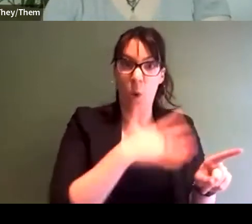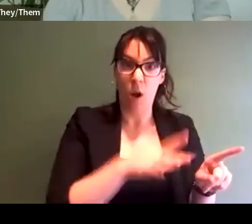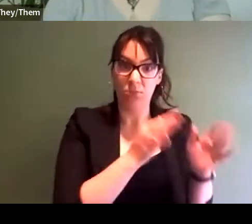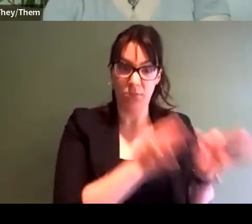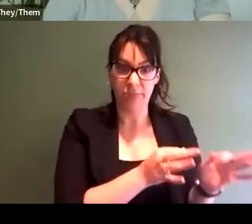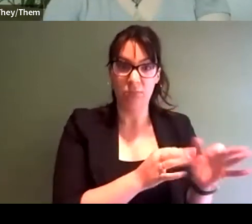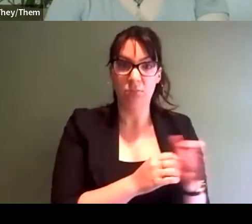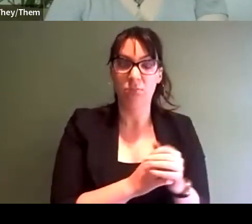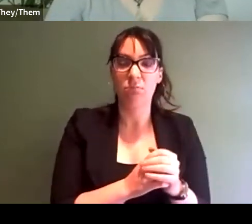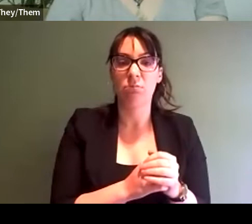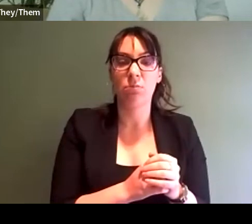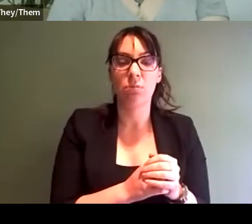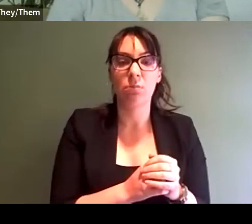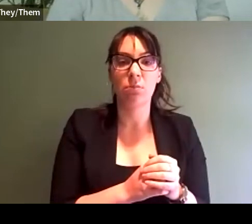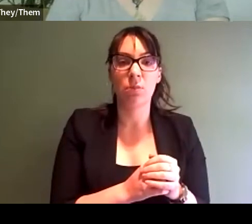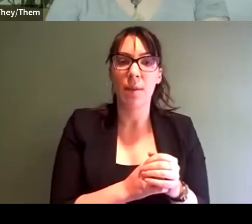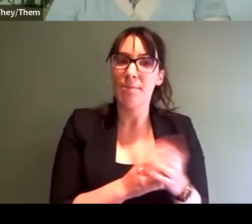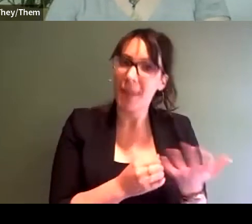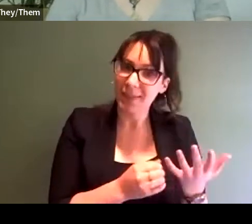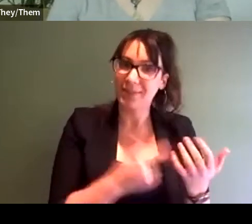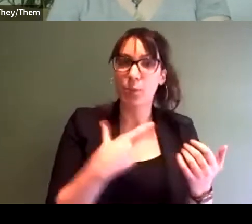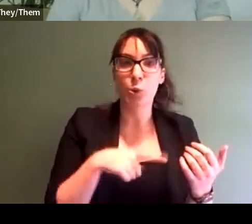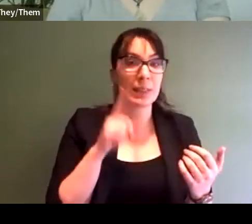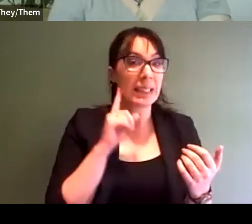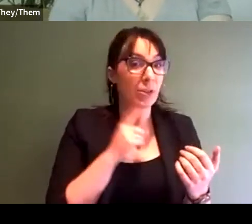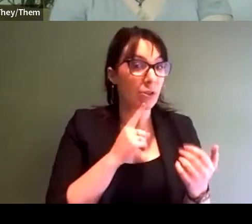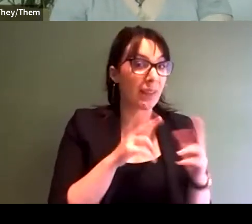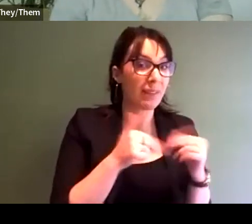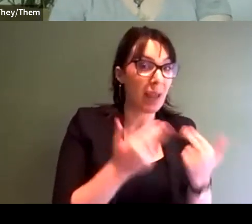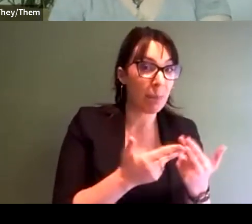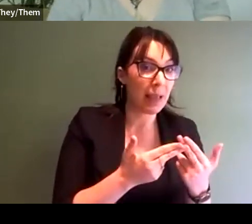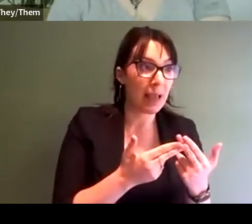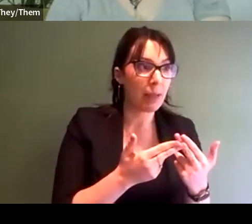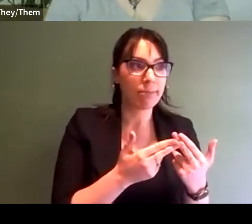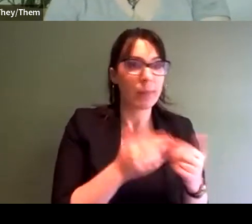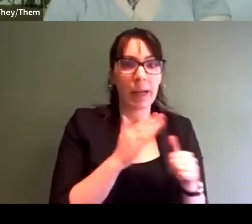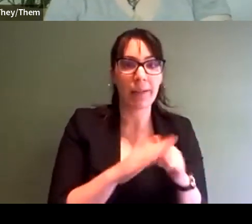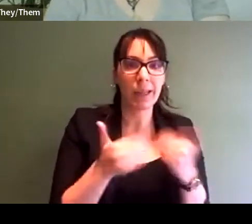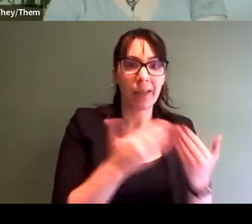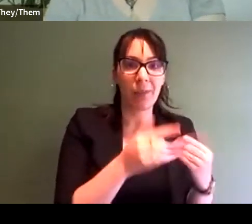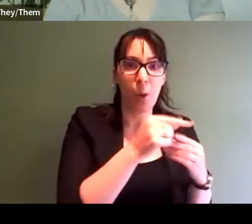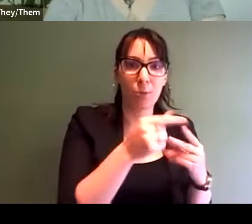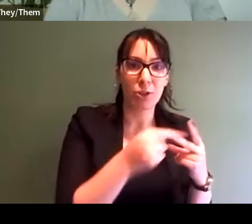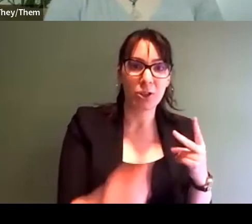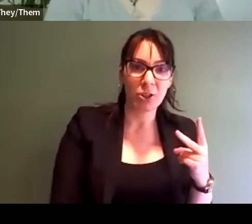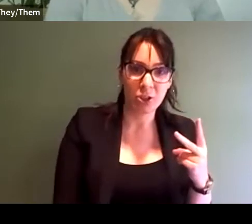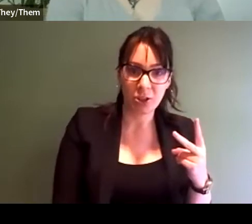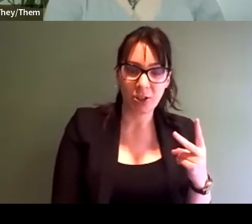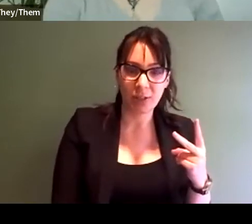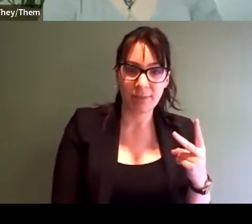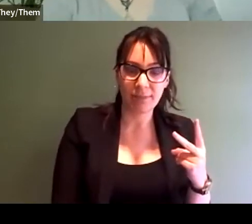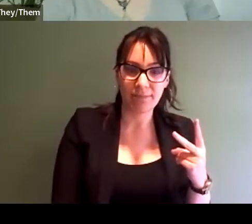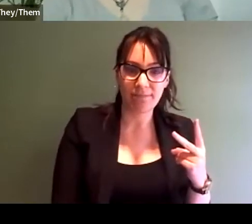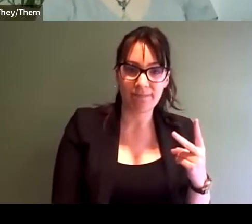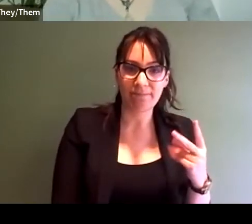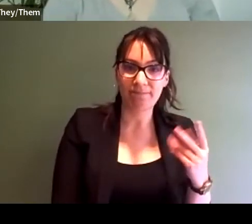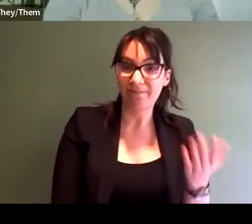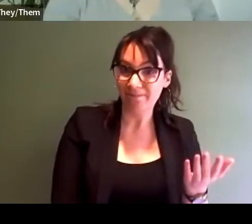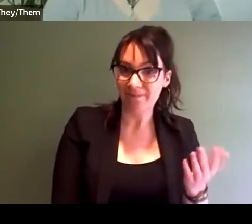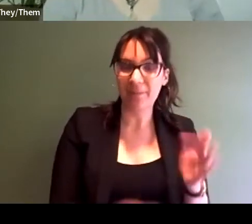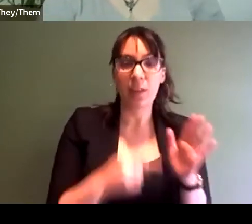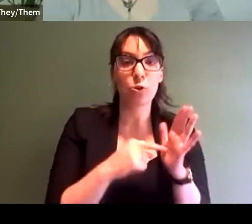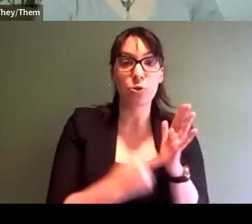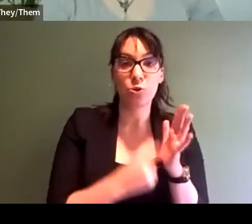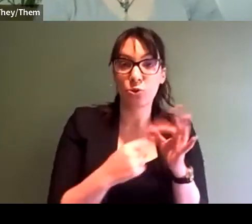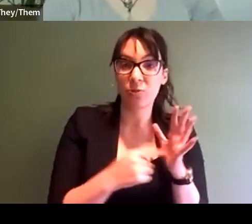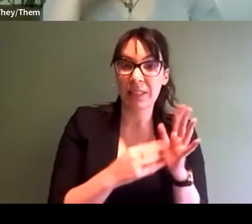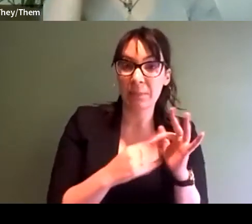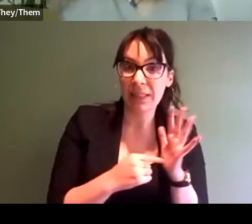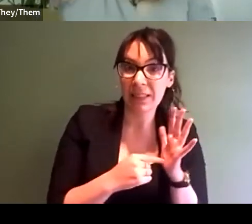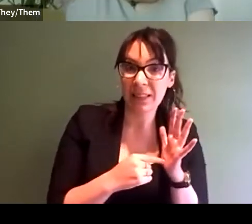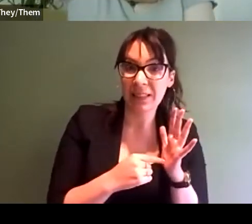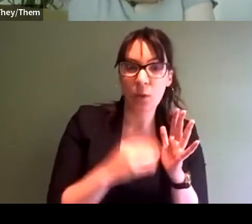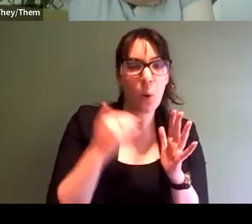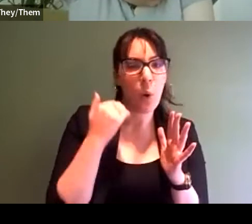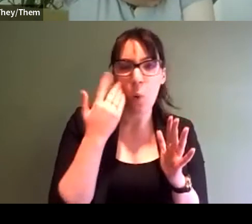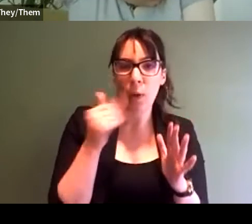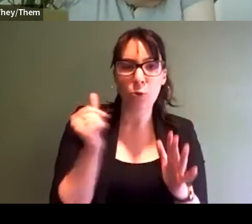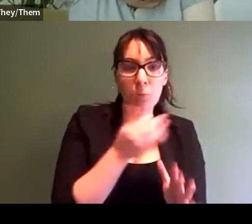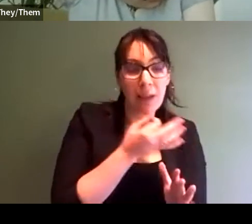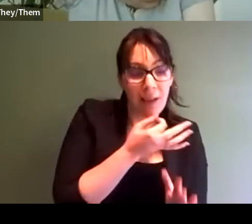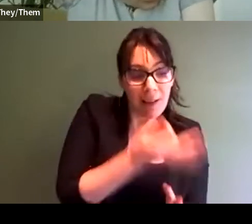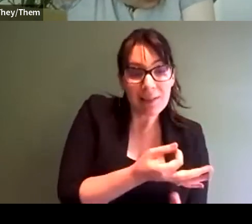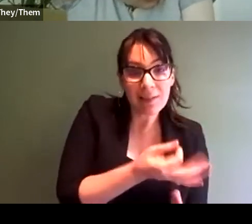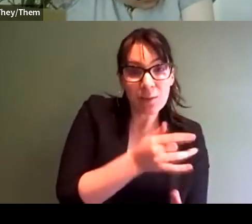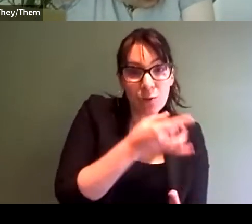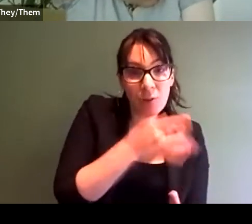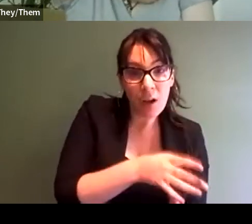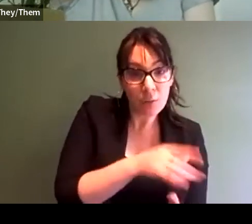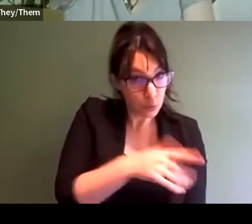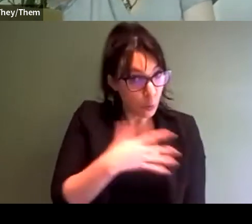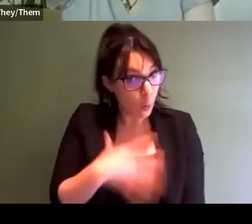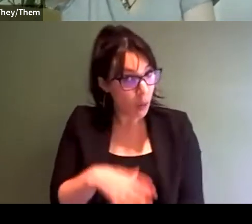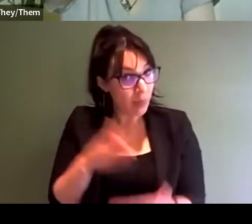to communicate that way. Because they're hearing family they weren't given that choice. So, even regarding treatment. Always check in with your child what is this what they want, or they comfortable here.